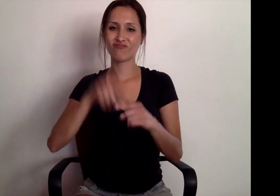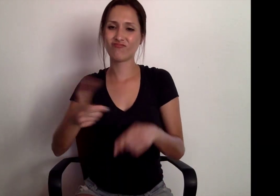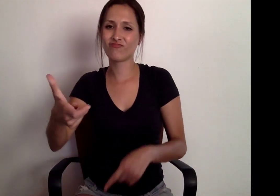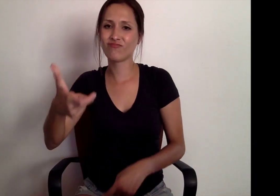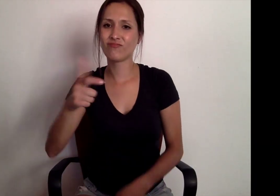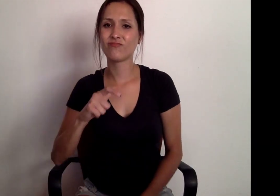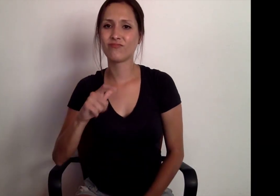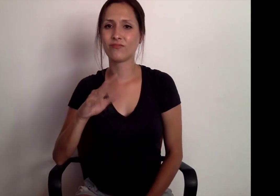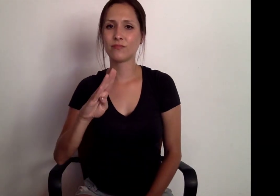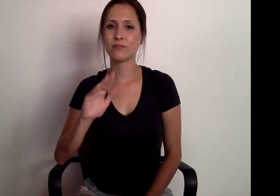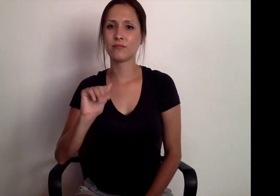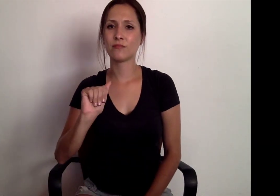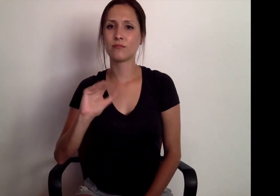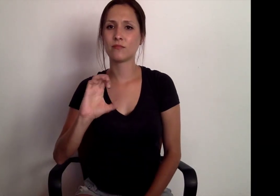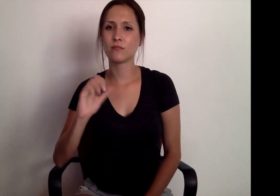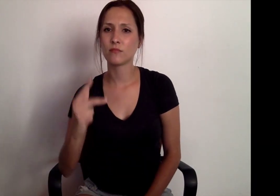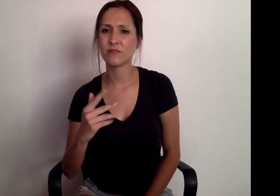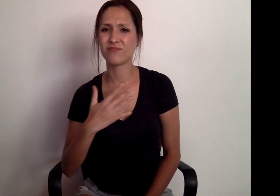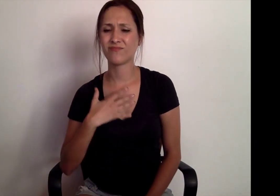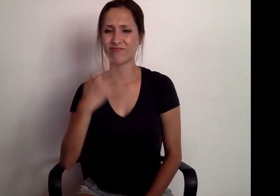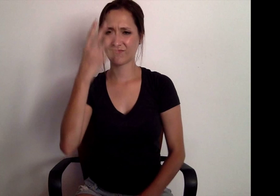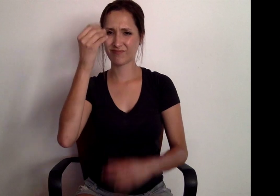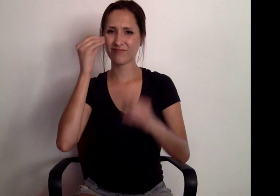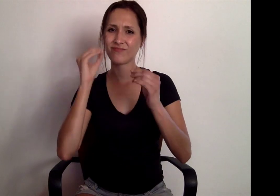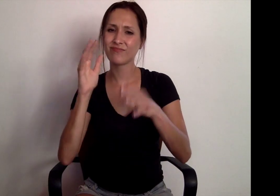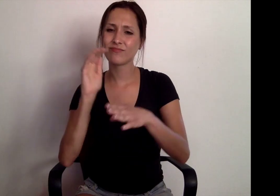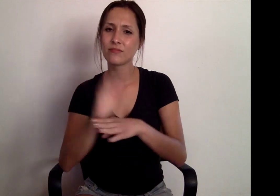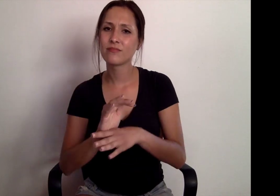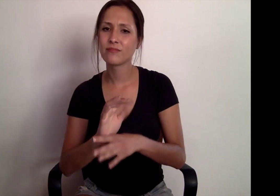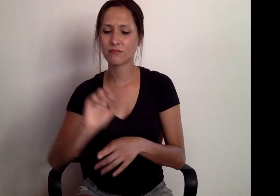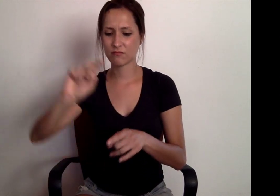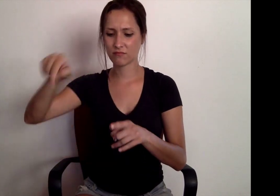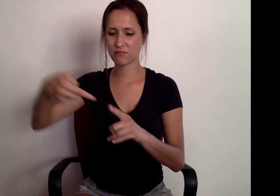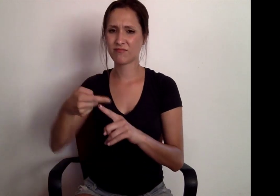Danielle Mireles: You cannot give me back my sleepless nights.